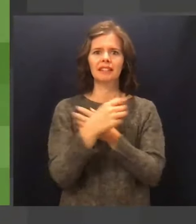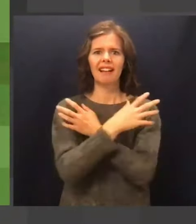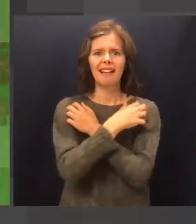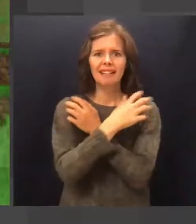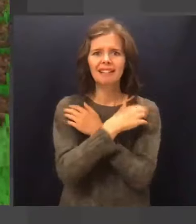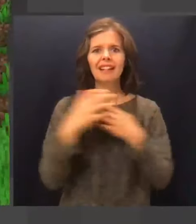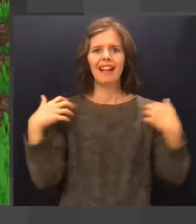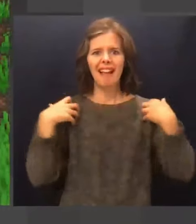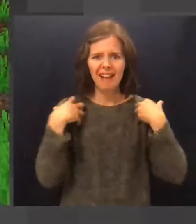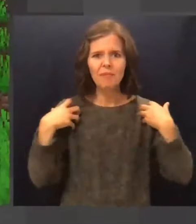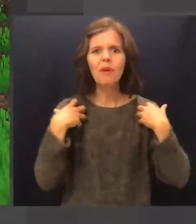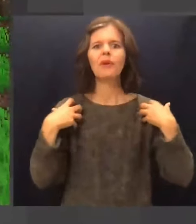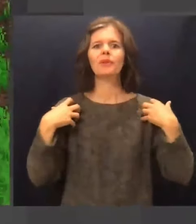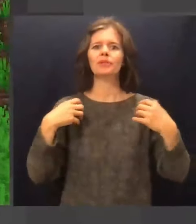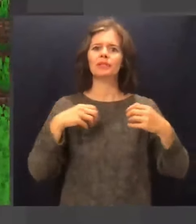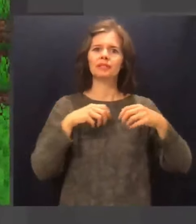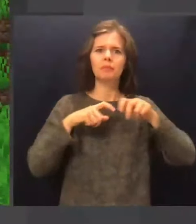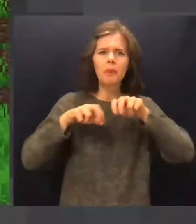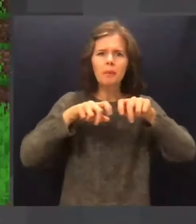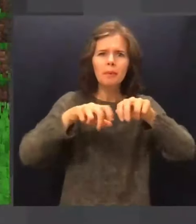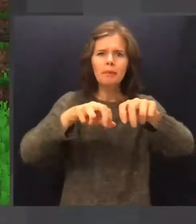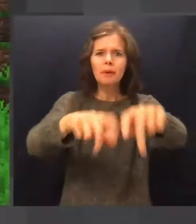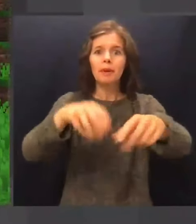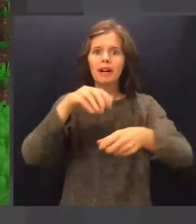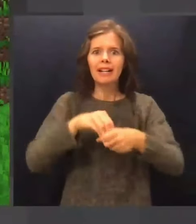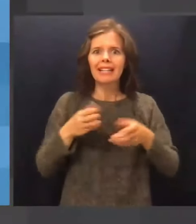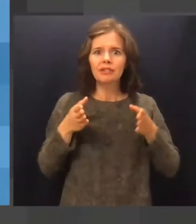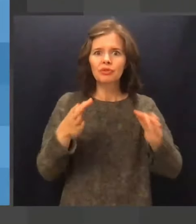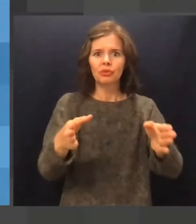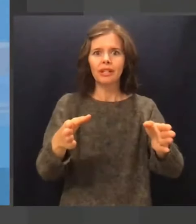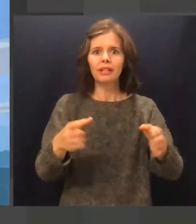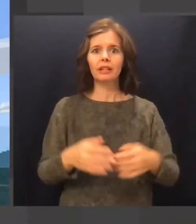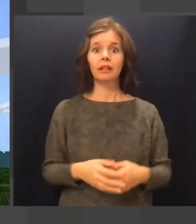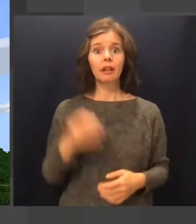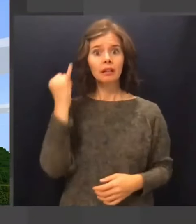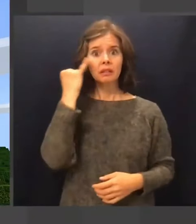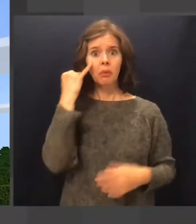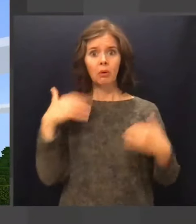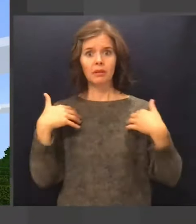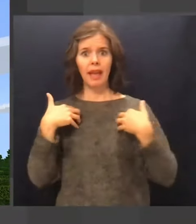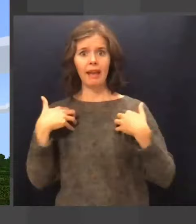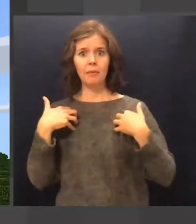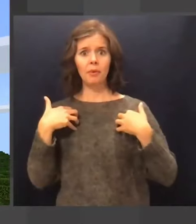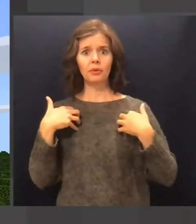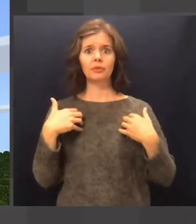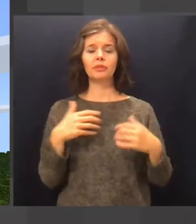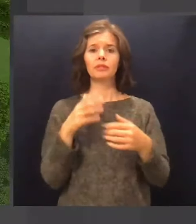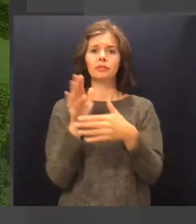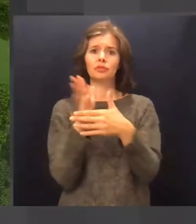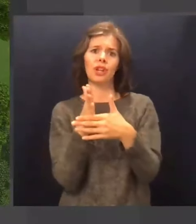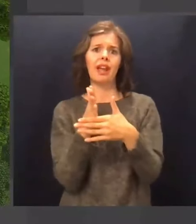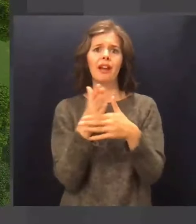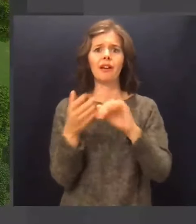SARDINIA ITALY. BUT WHAT IF ANIMALS COULD SHARE